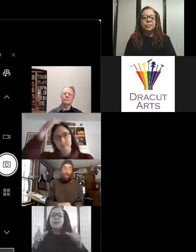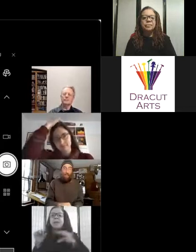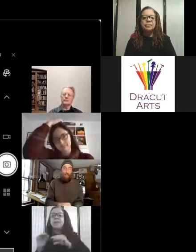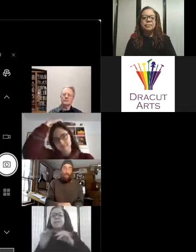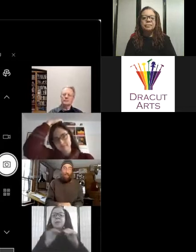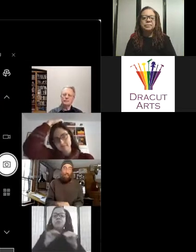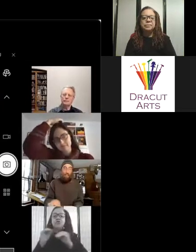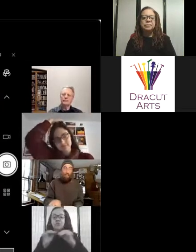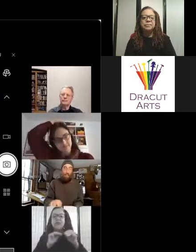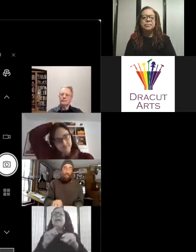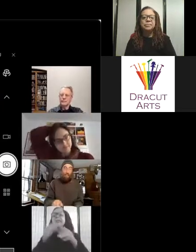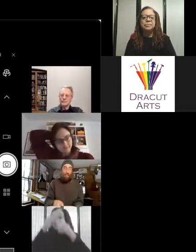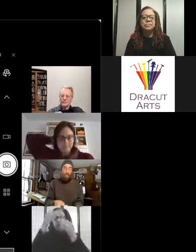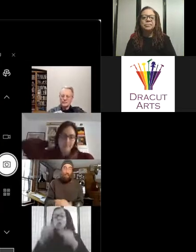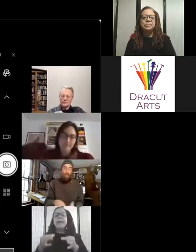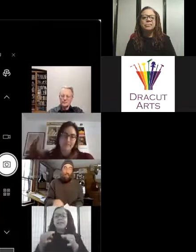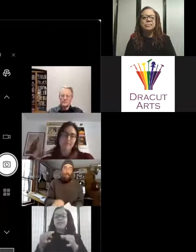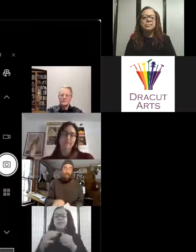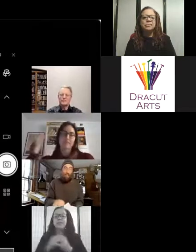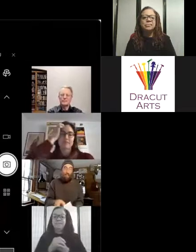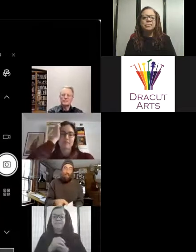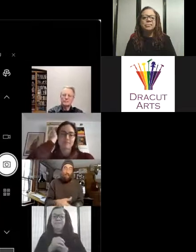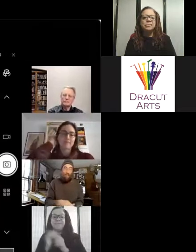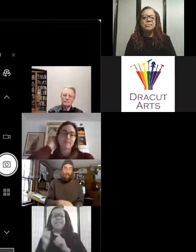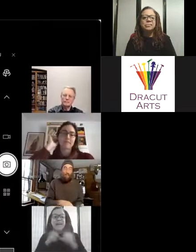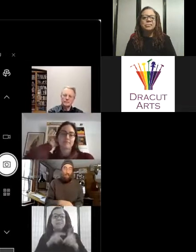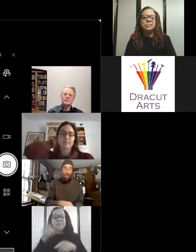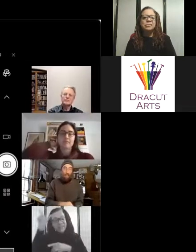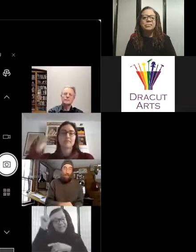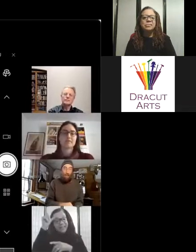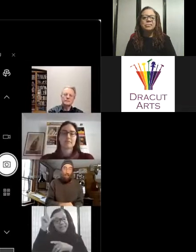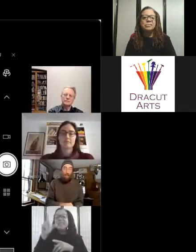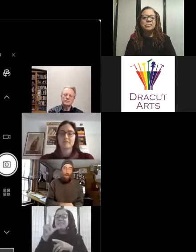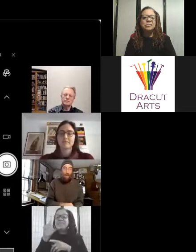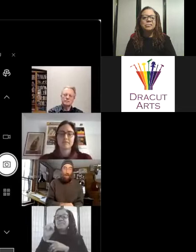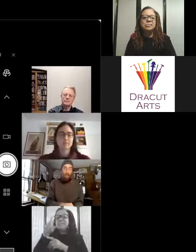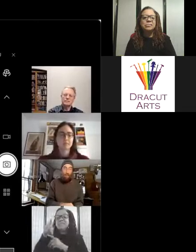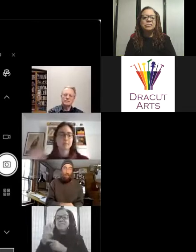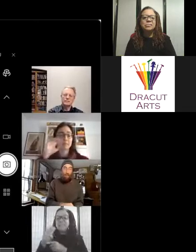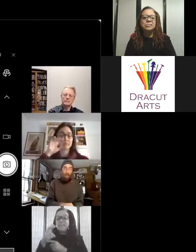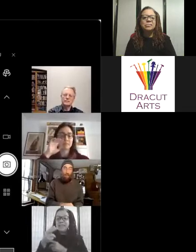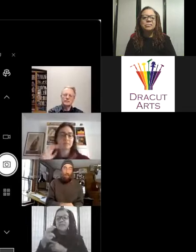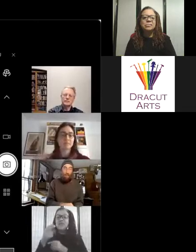determination, coming to this Lincoln speech, and walking away feeling totally different.